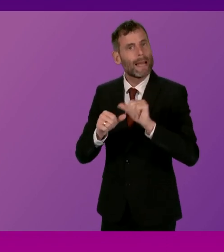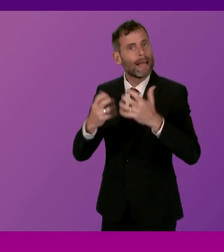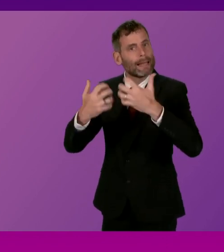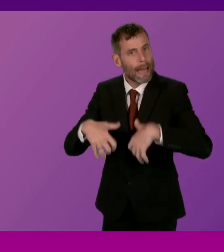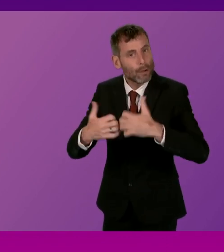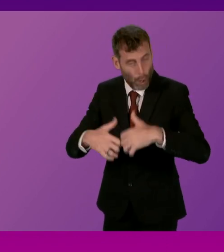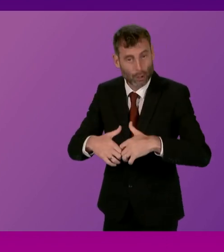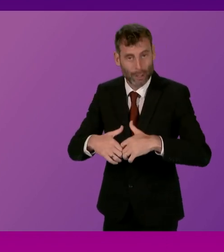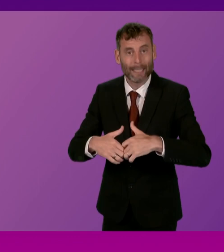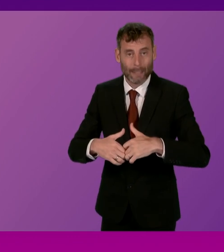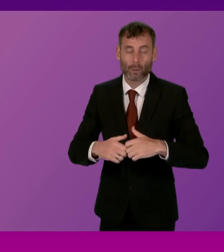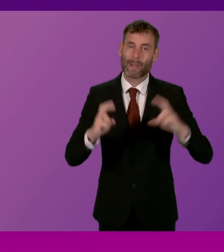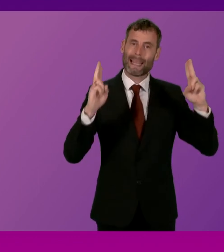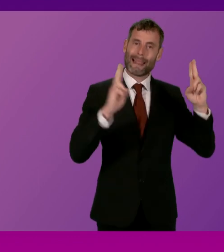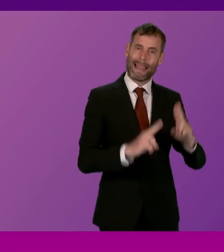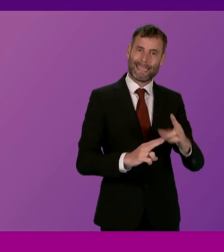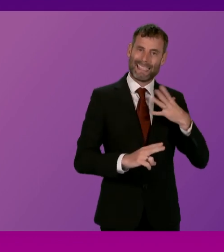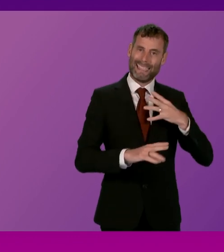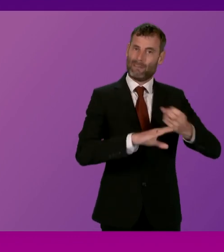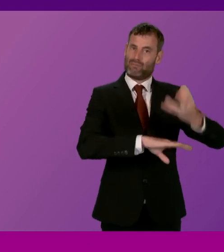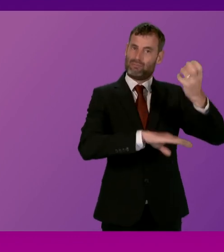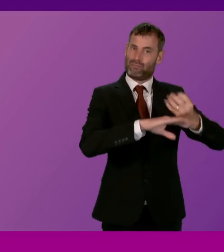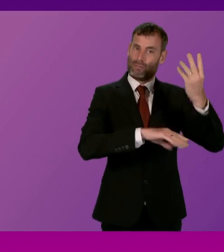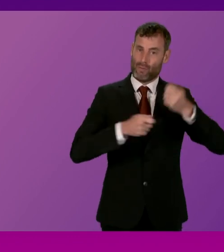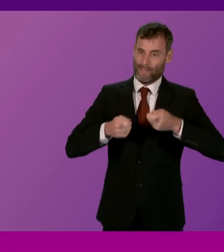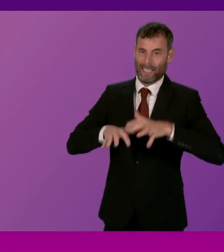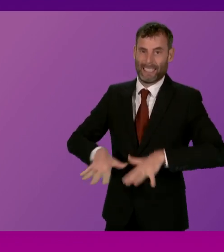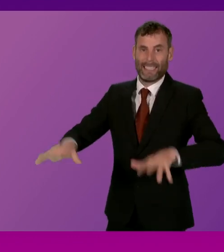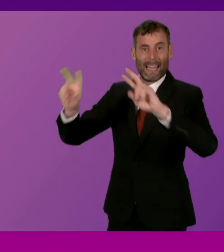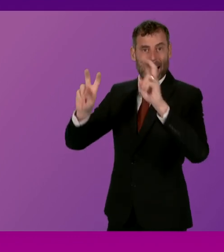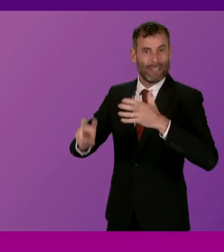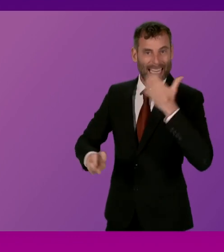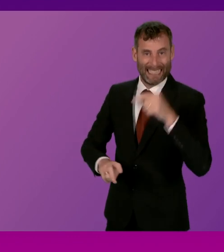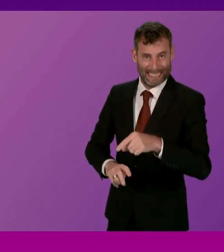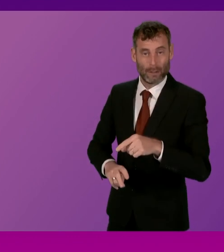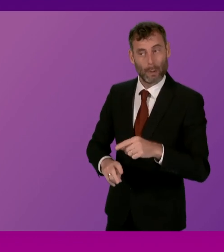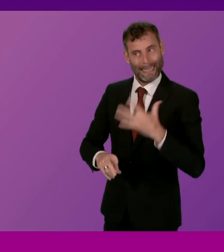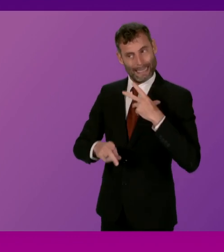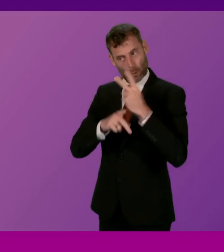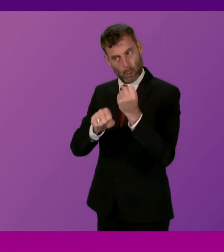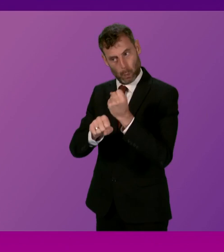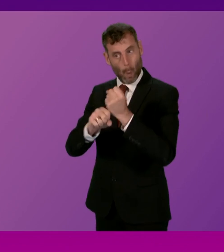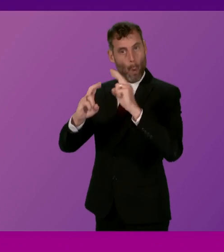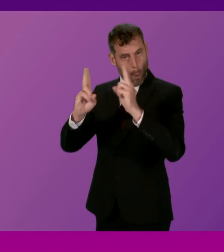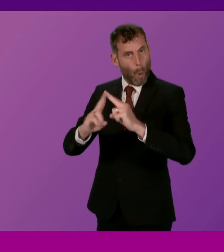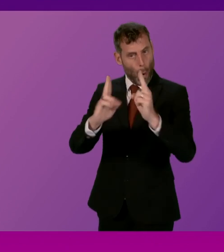of decarbonisation much easier and cheaper for home owners? Ivan McKee is absolutely right.